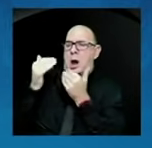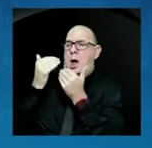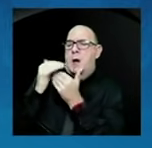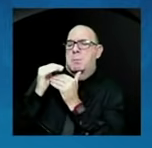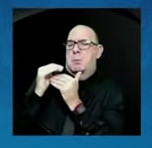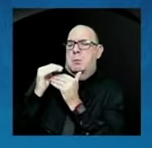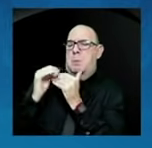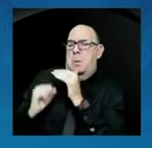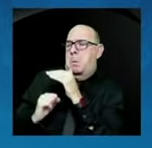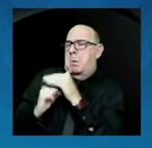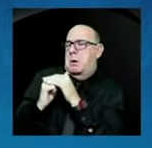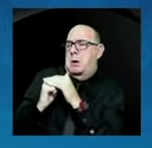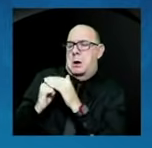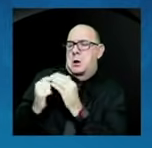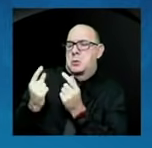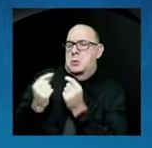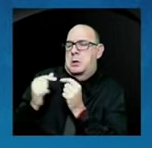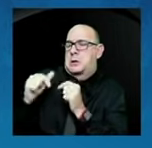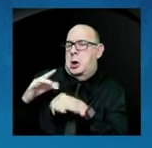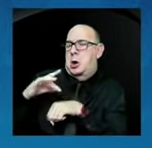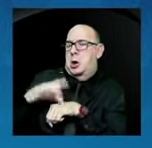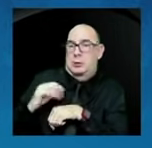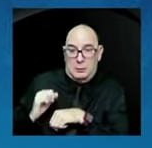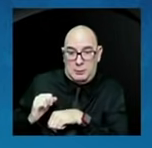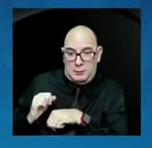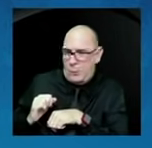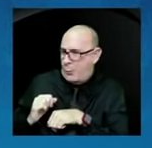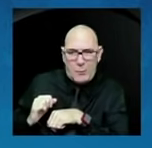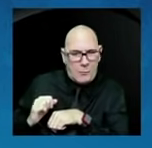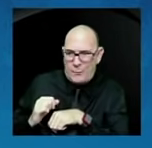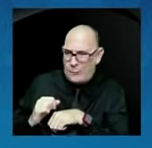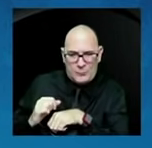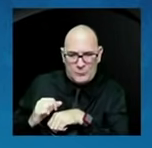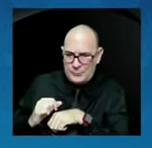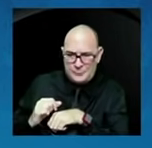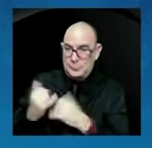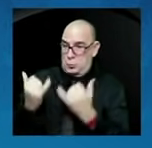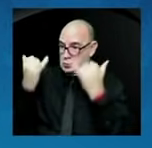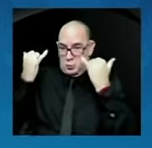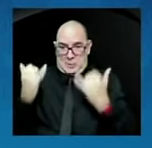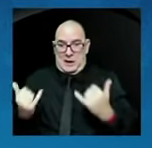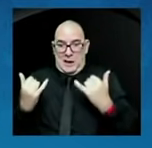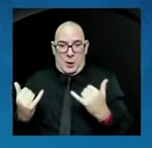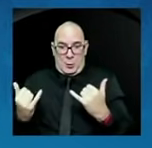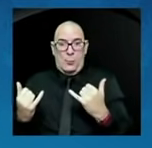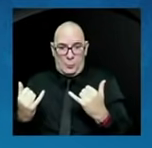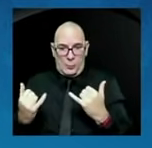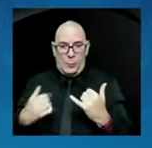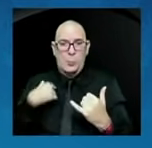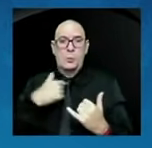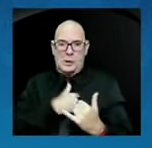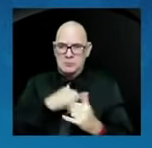OUR ACTION CANNOT BEIMIT ONLY WHAT WE CAN DO ON EARTH,